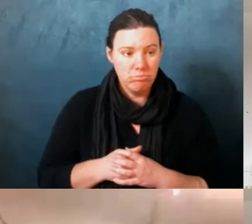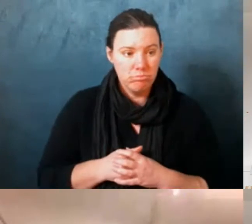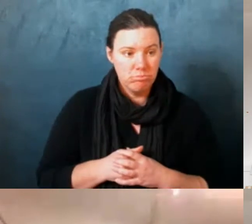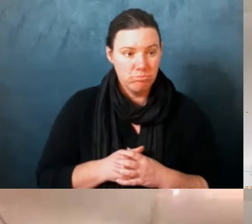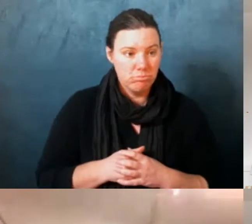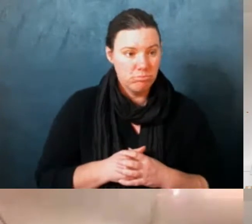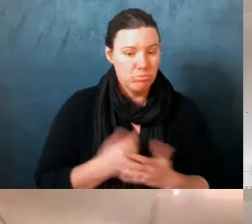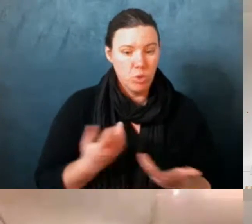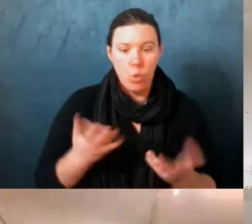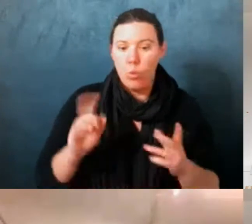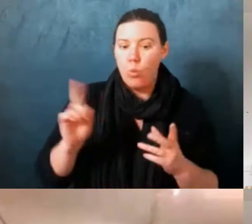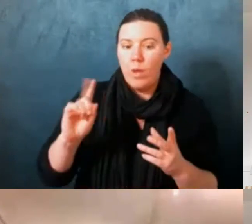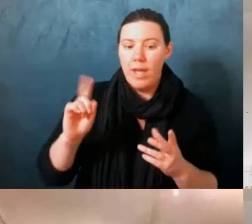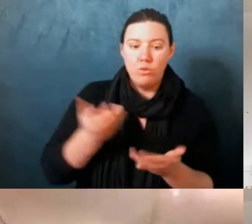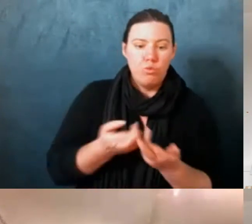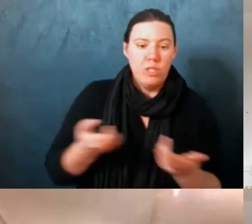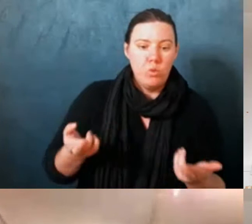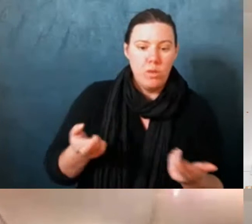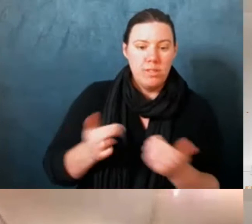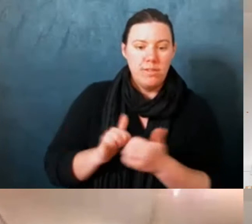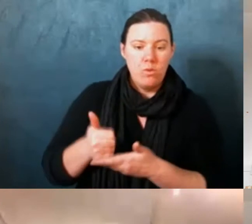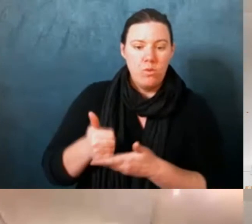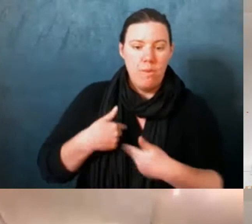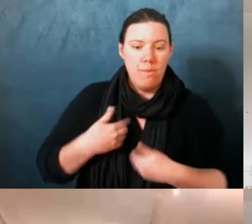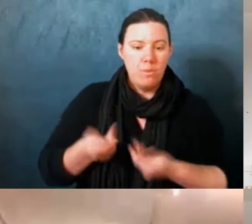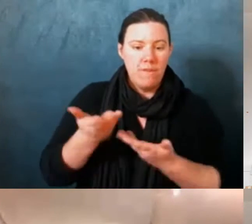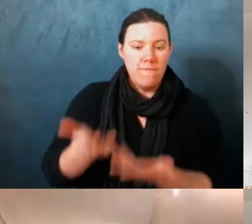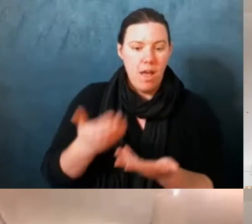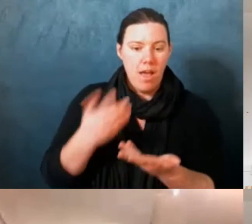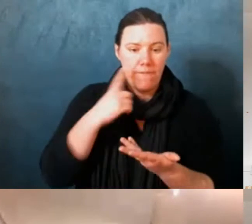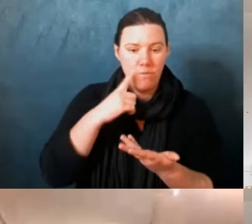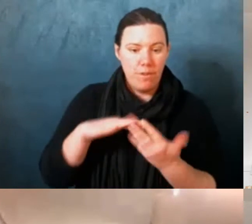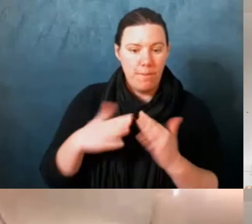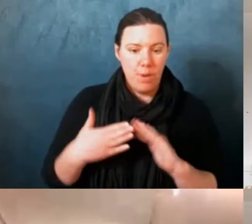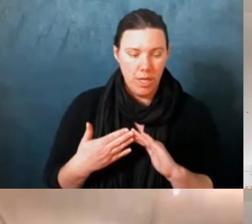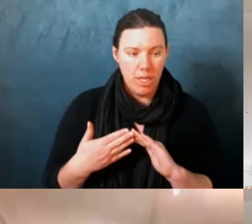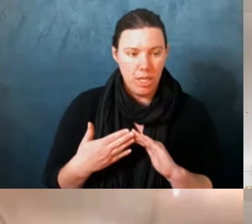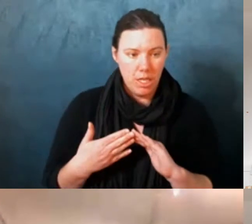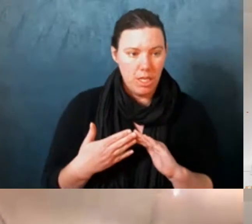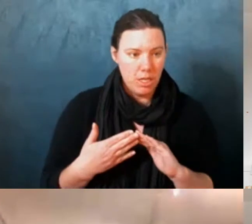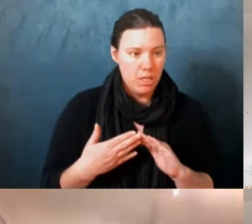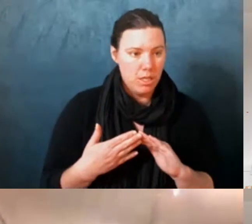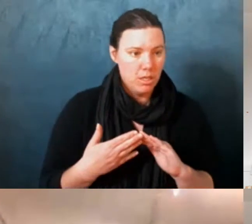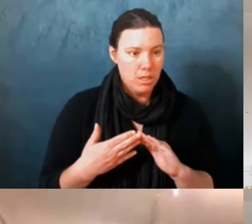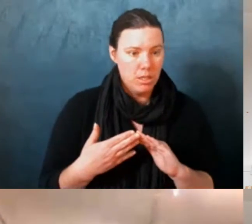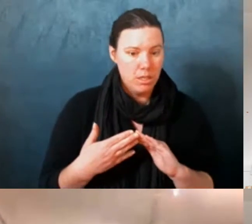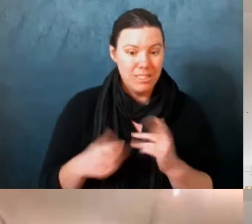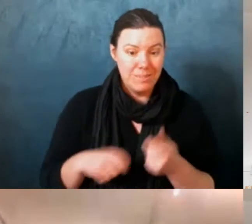how can we provide the community? The things that they need at this crisis time.